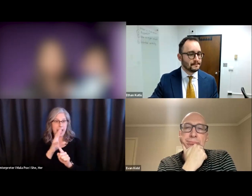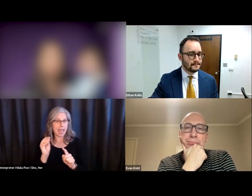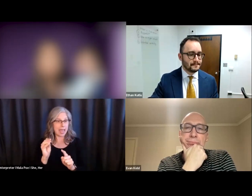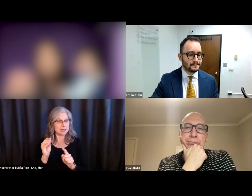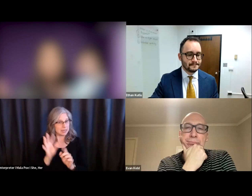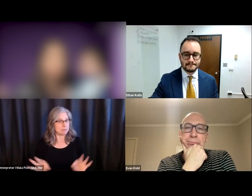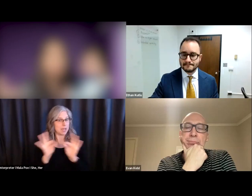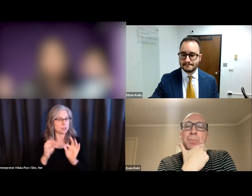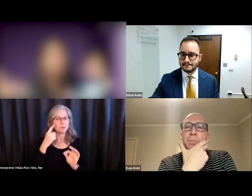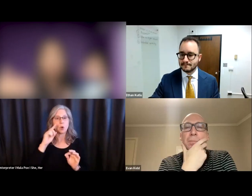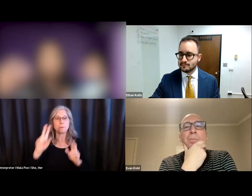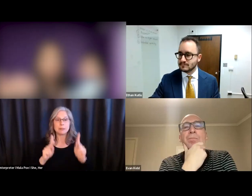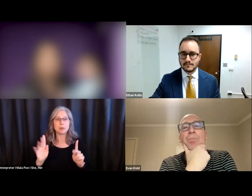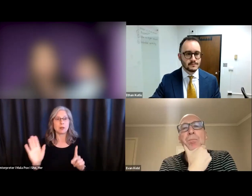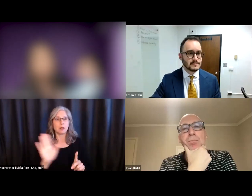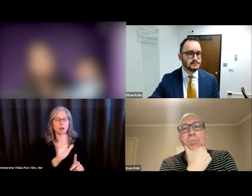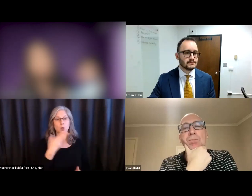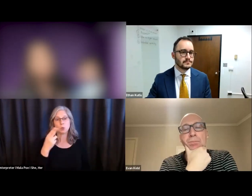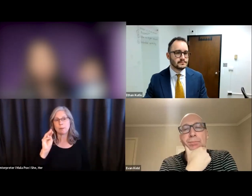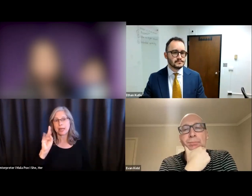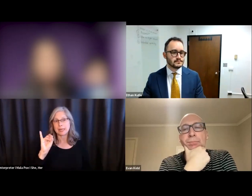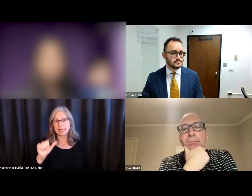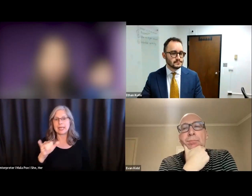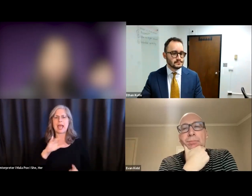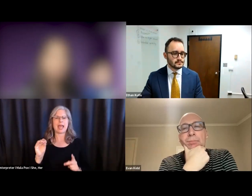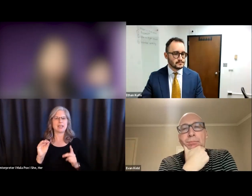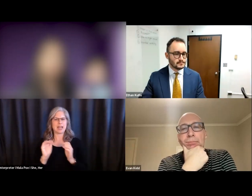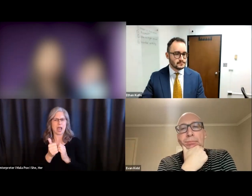people's humanity, but also for our understanding of how different mechanisms work.